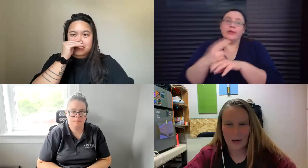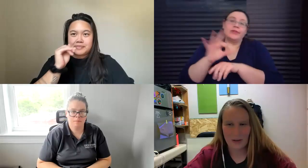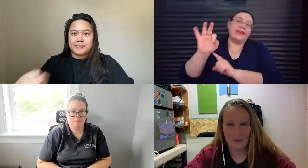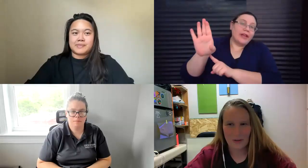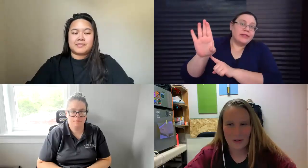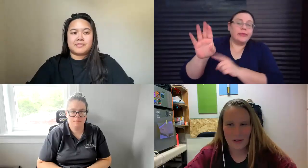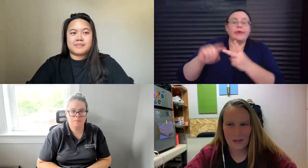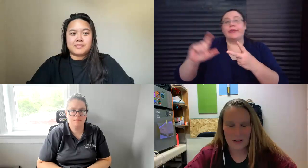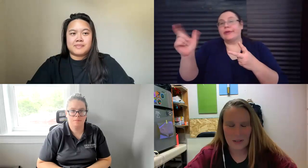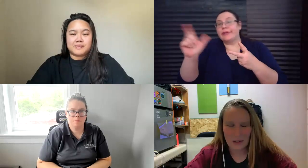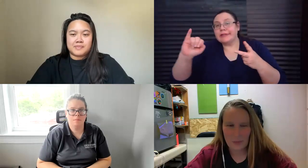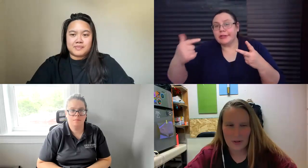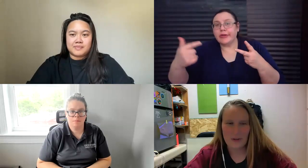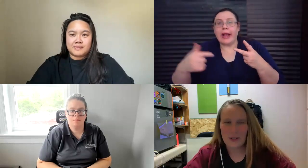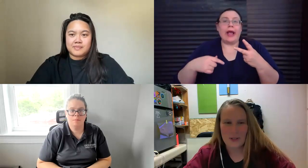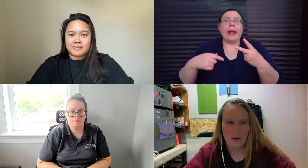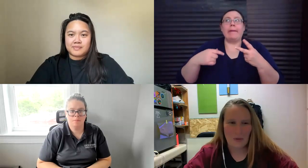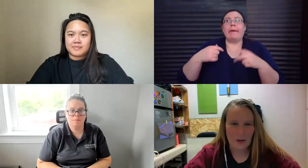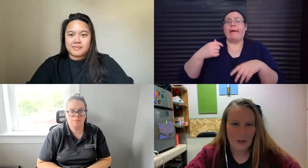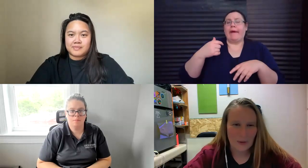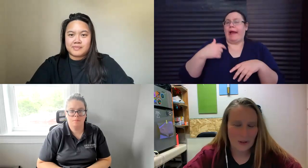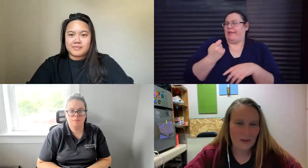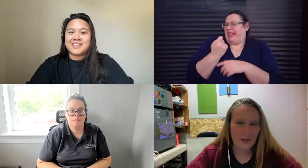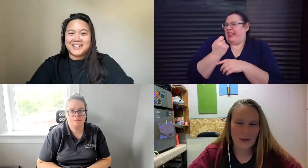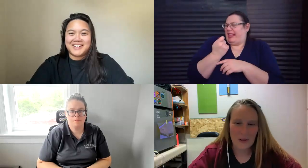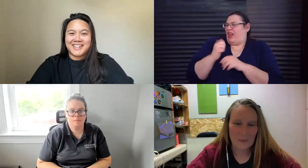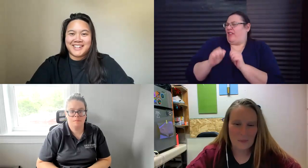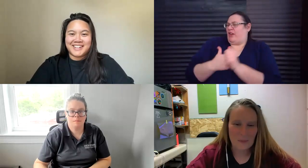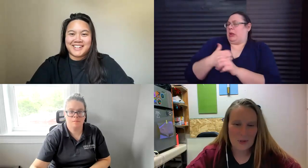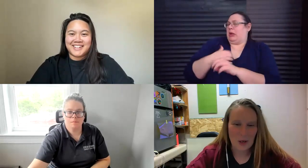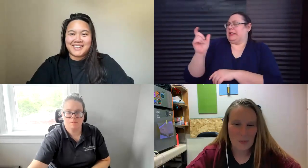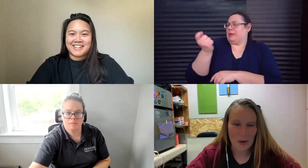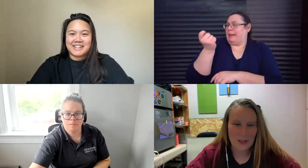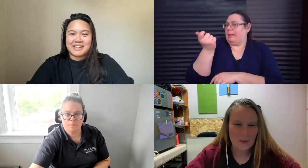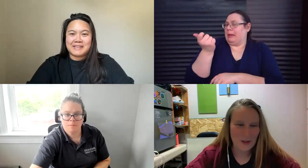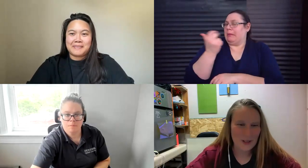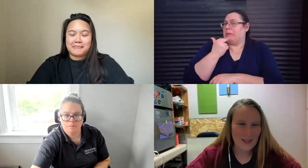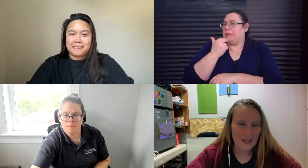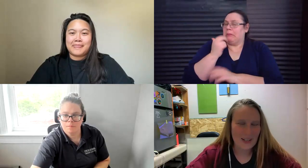I have a little Instagram following, kind of modest.